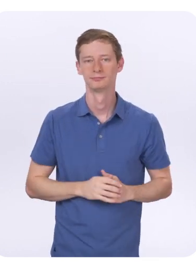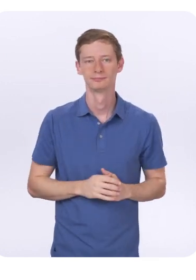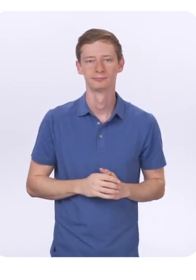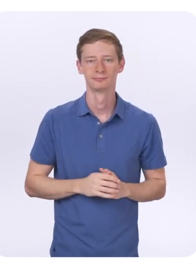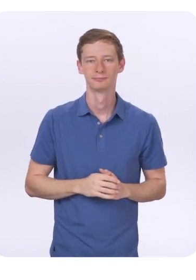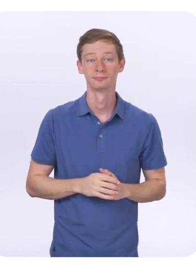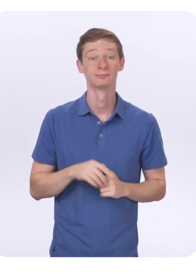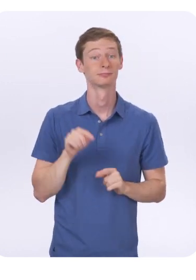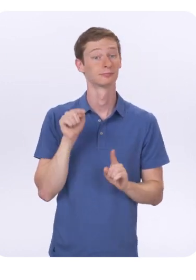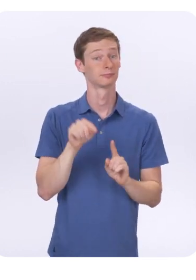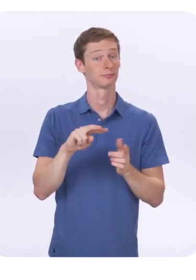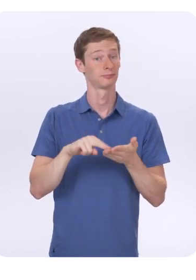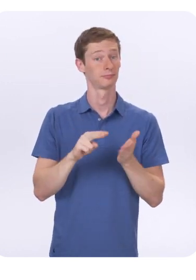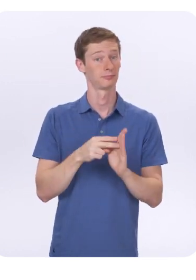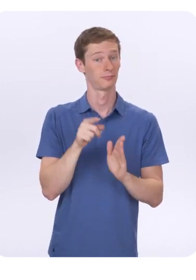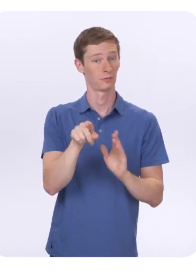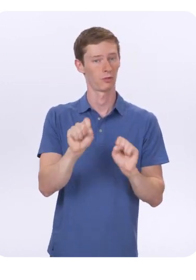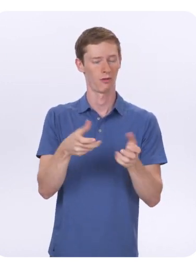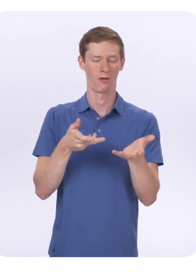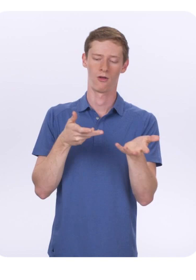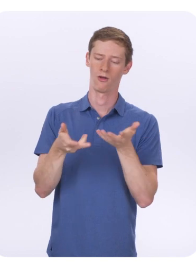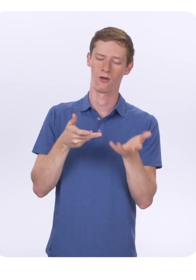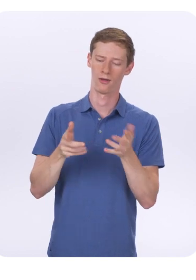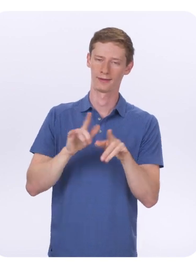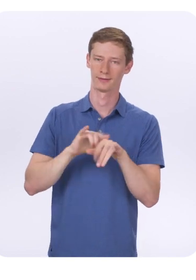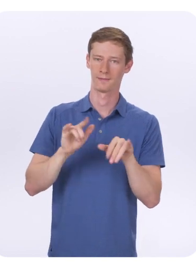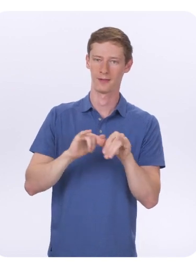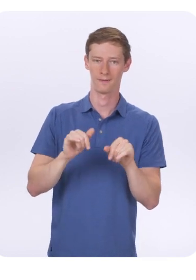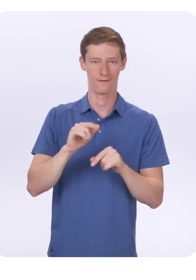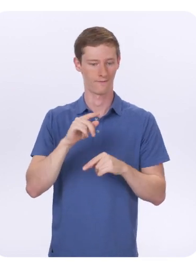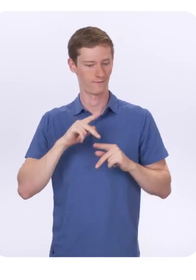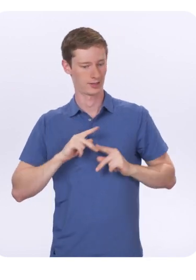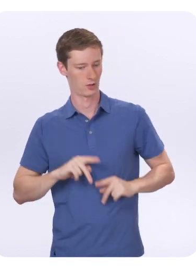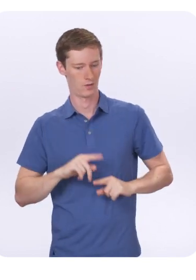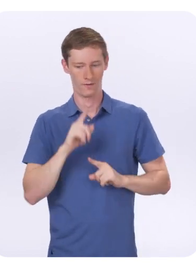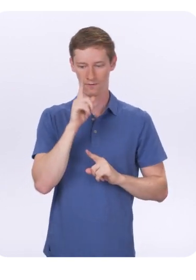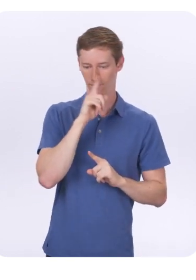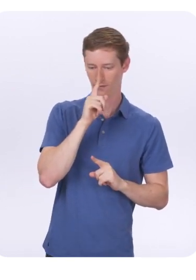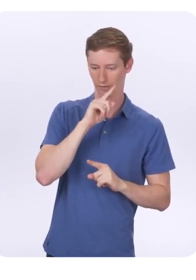This allows you to interact simultaneously with the physical and virtual worlds.